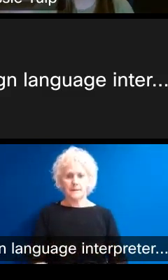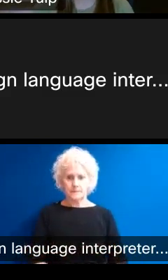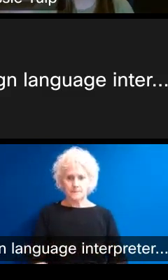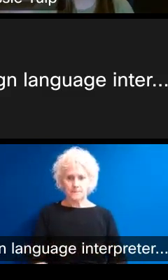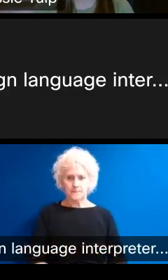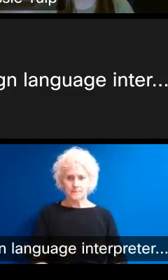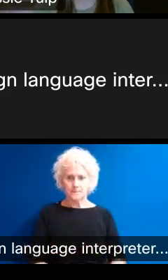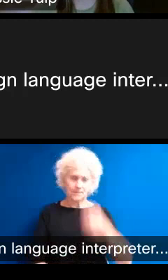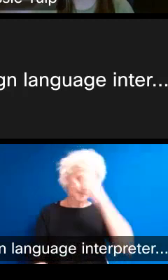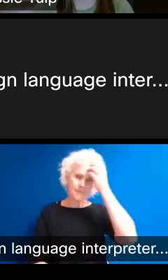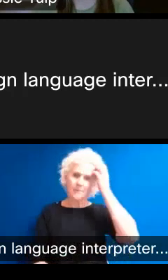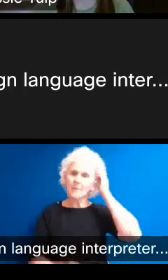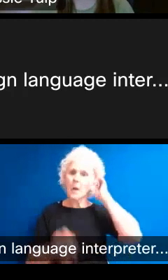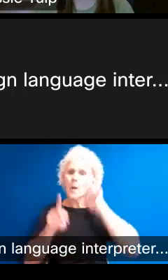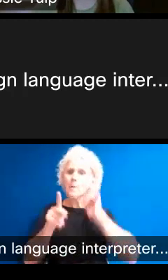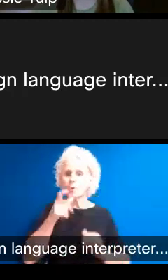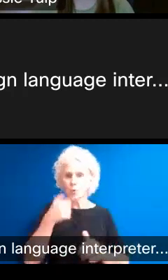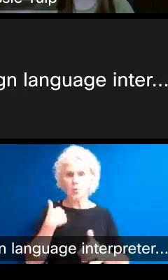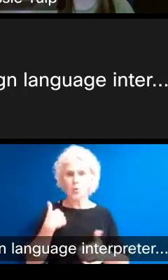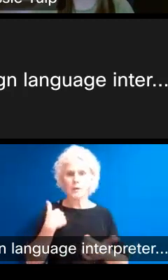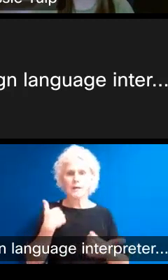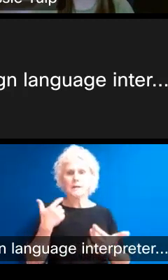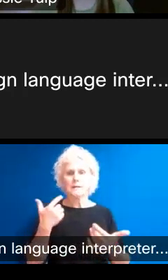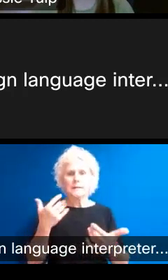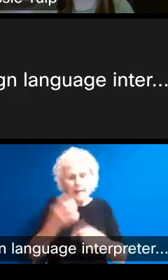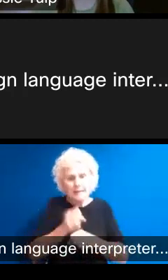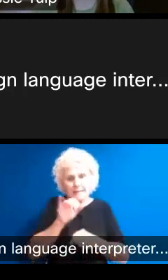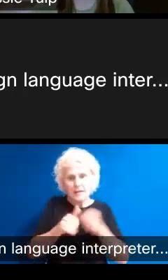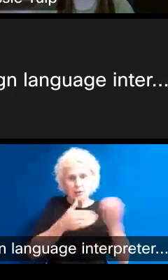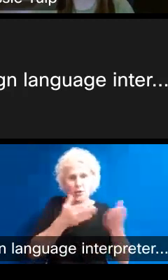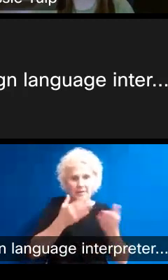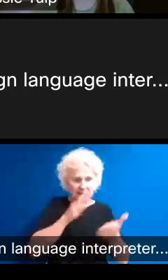The person who receives services is at the center of the support planning process. The certified